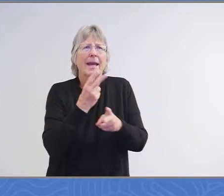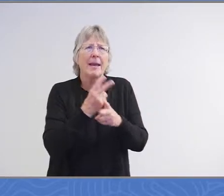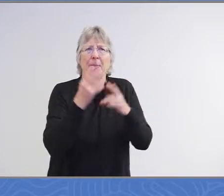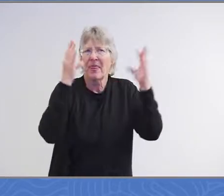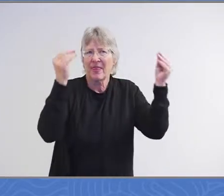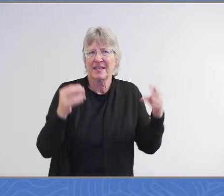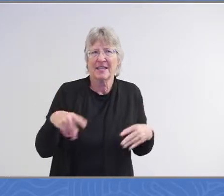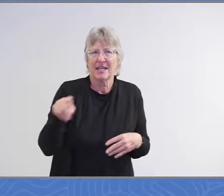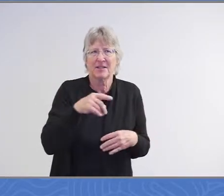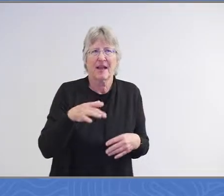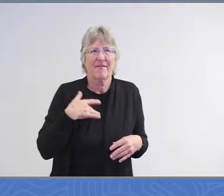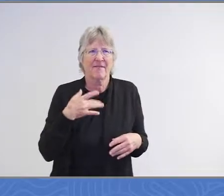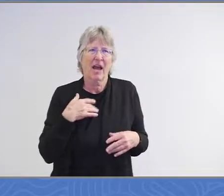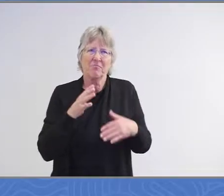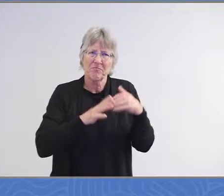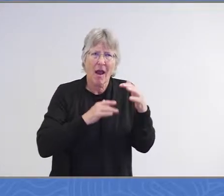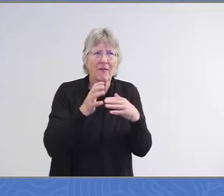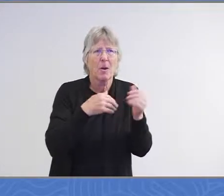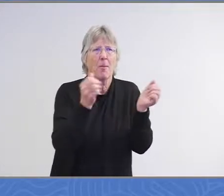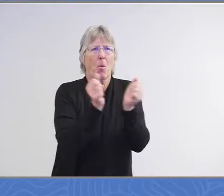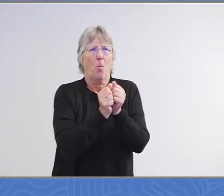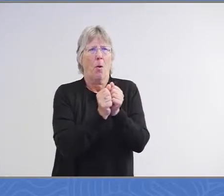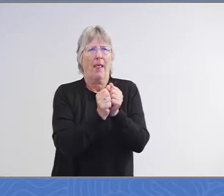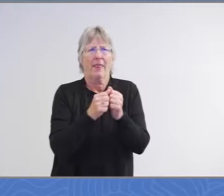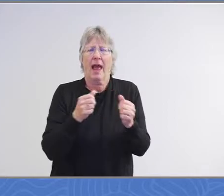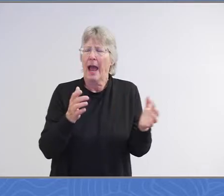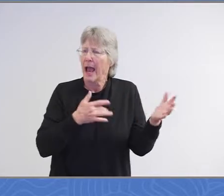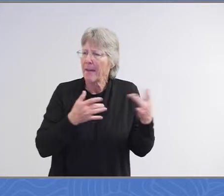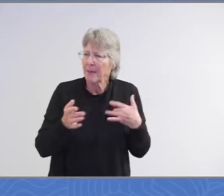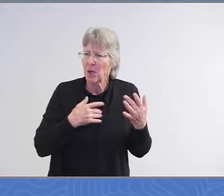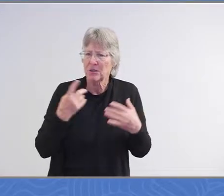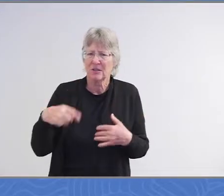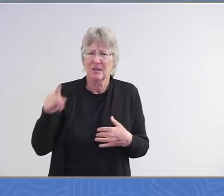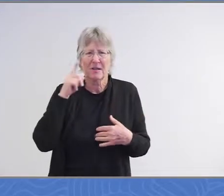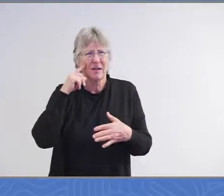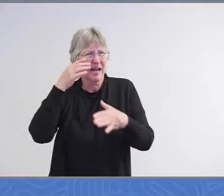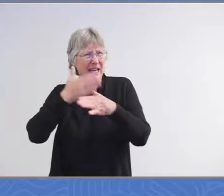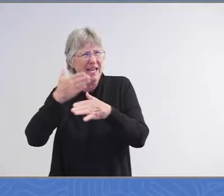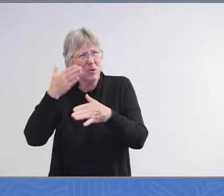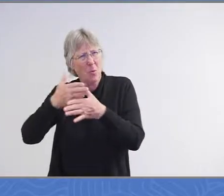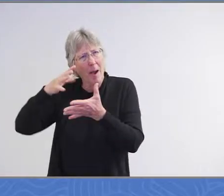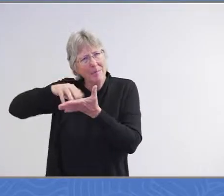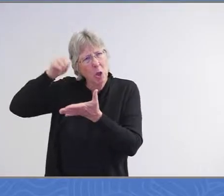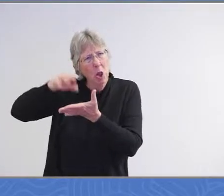and comfortable with. I am concerned because of the interruption in learning this will cause for the students